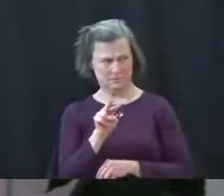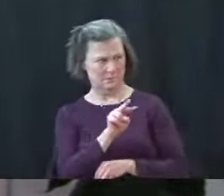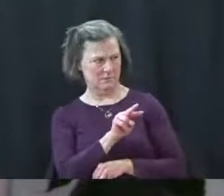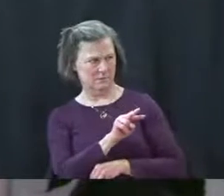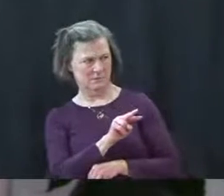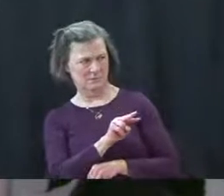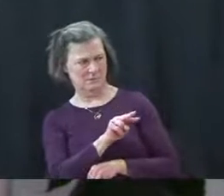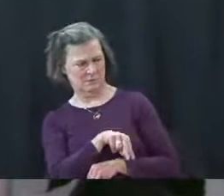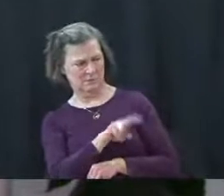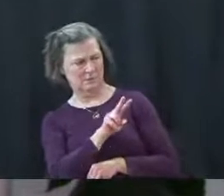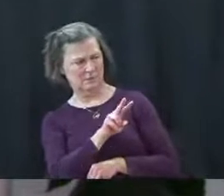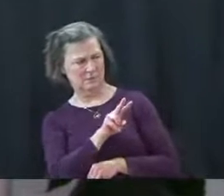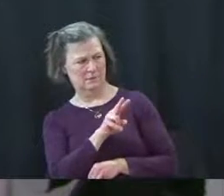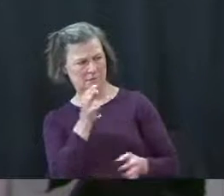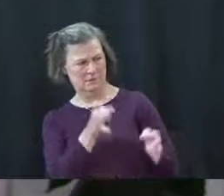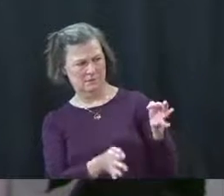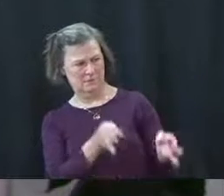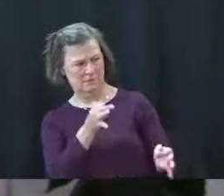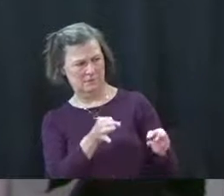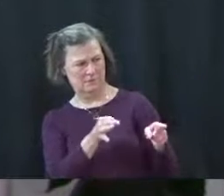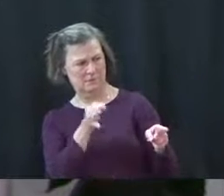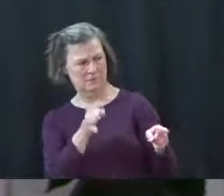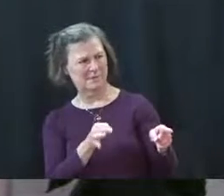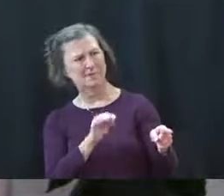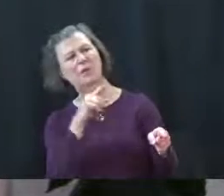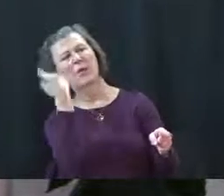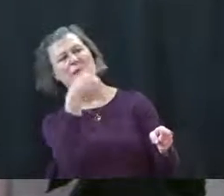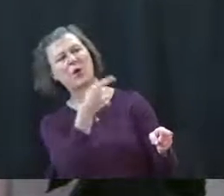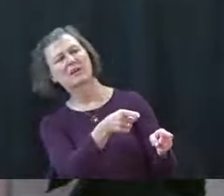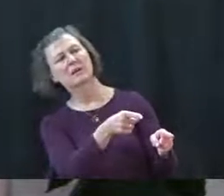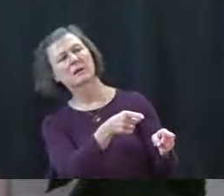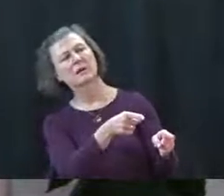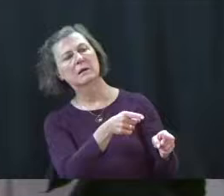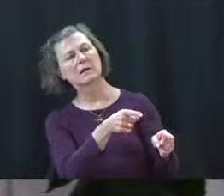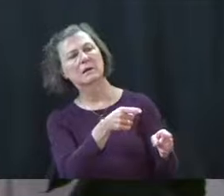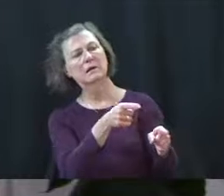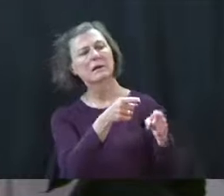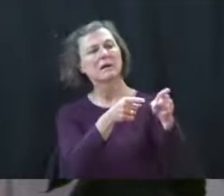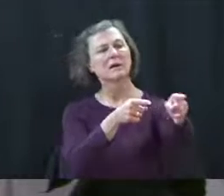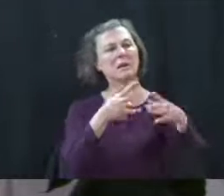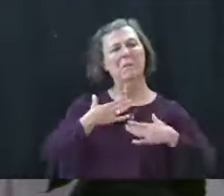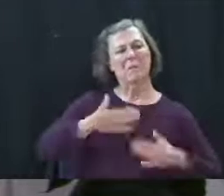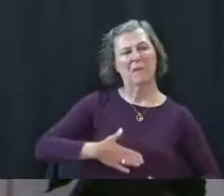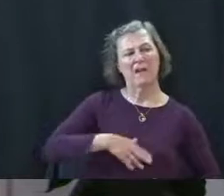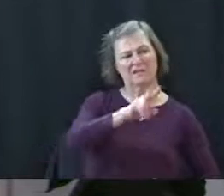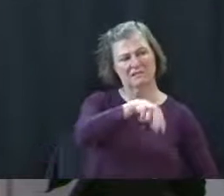lenses. How do they look, what body type do they have,